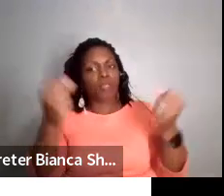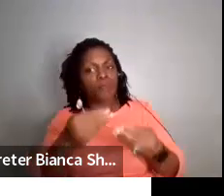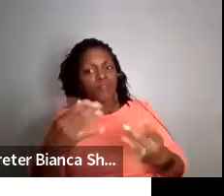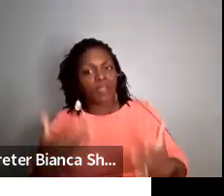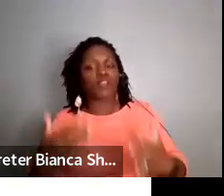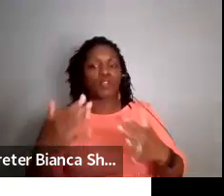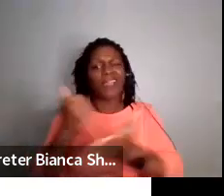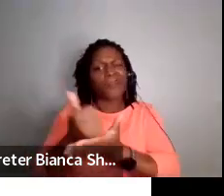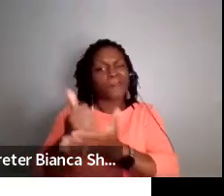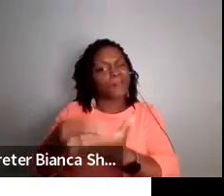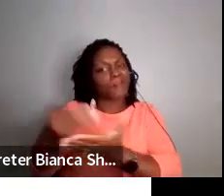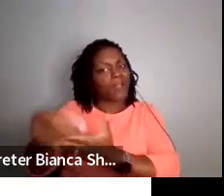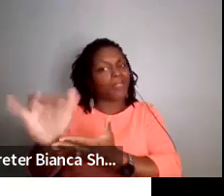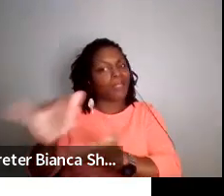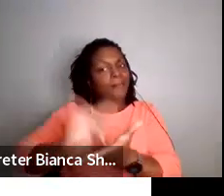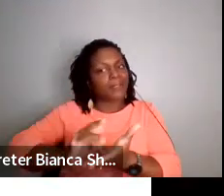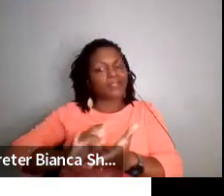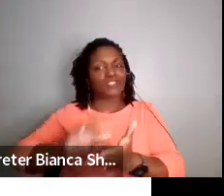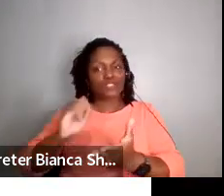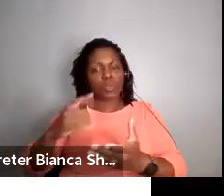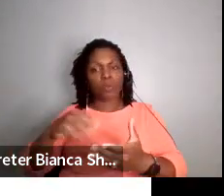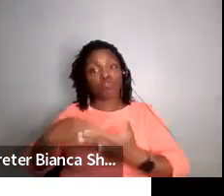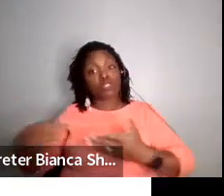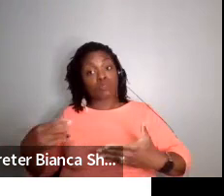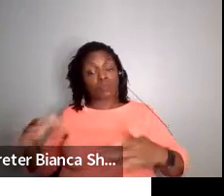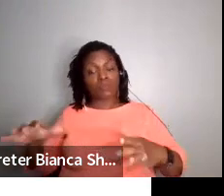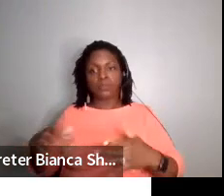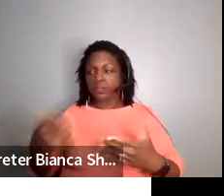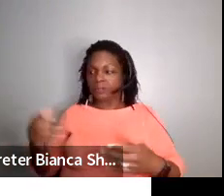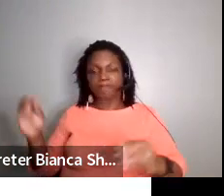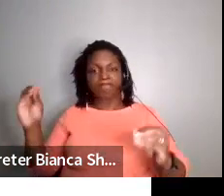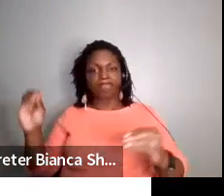So we bring our resources together to help the student.